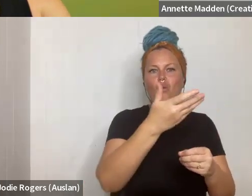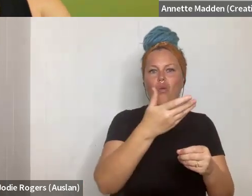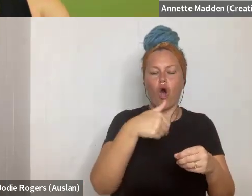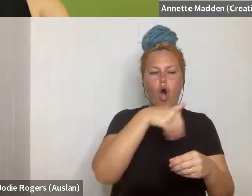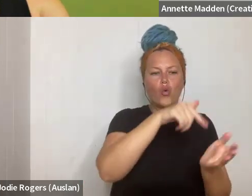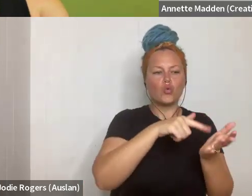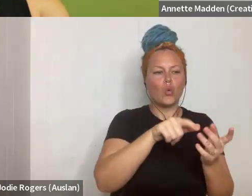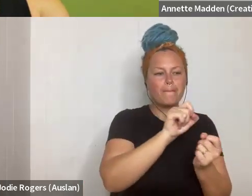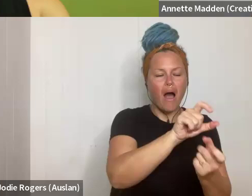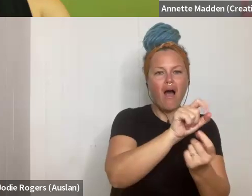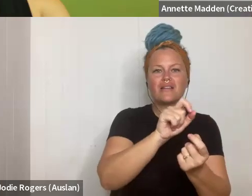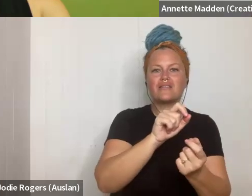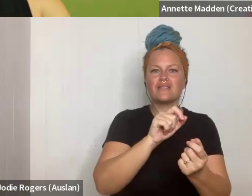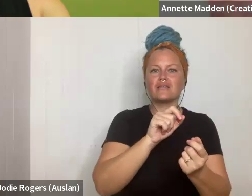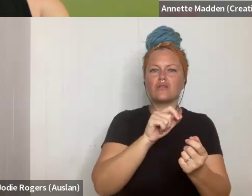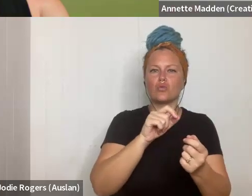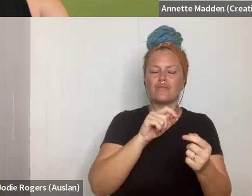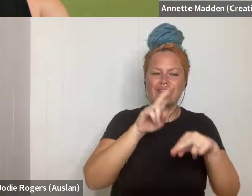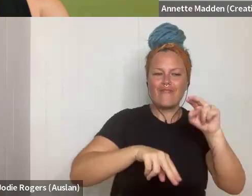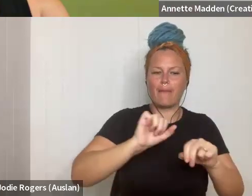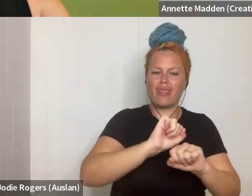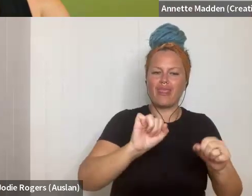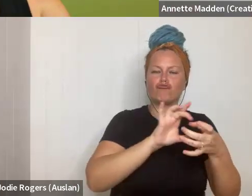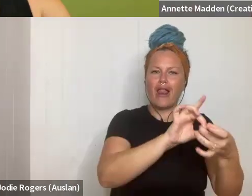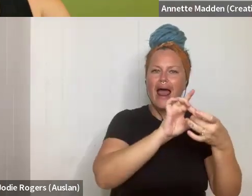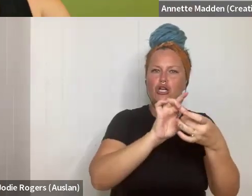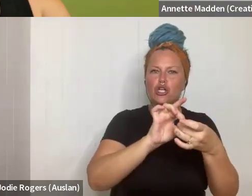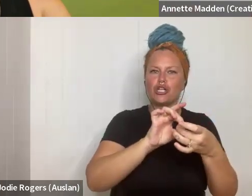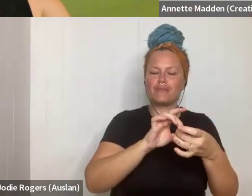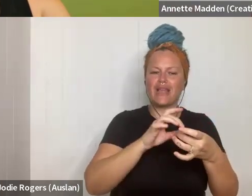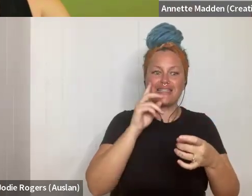development activity, we know that that is a barrier for smaller organisations, to be